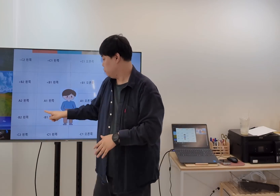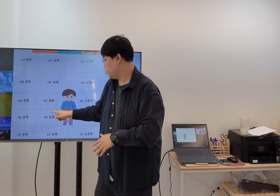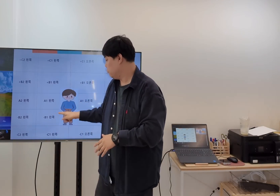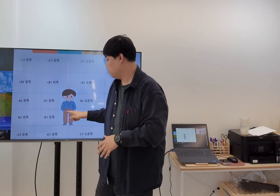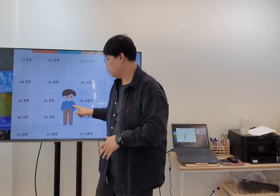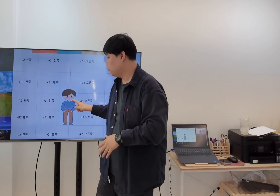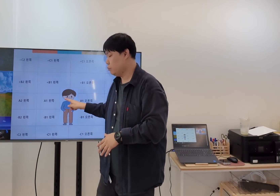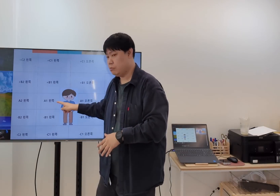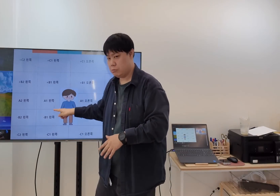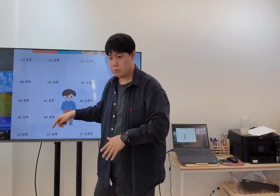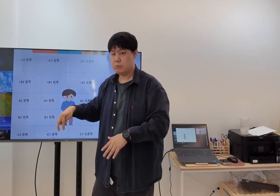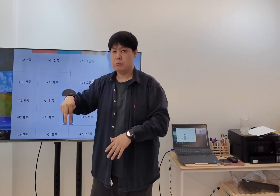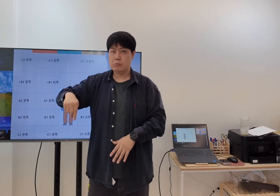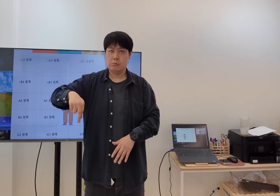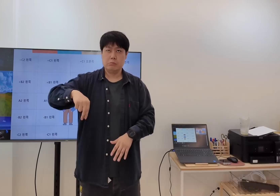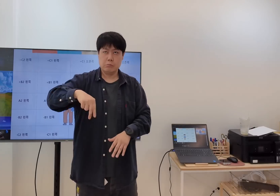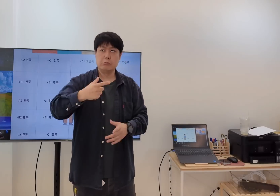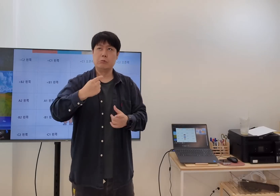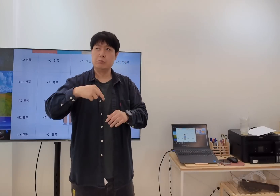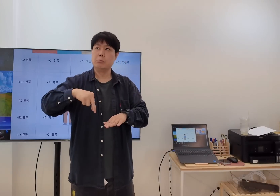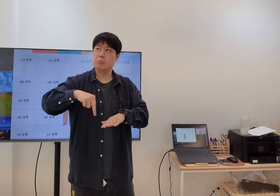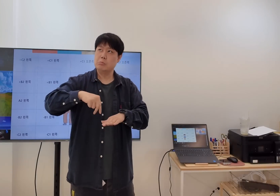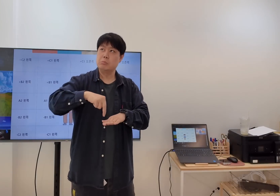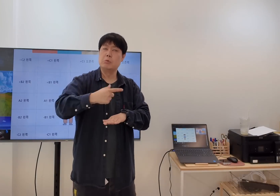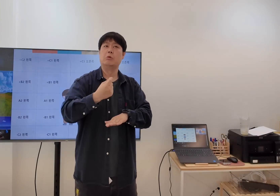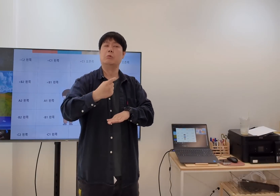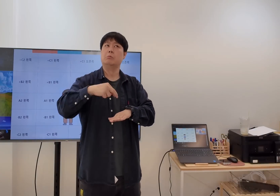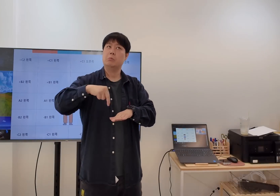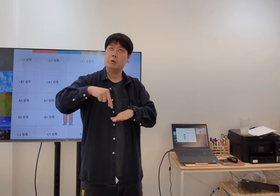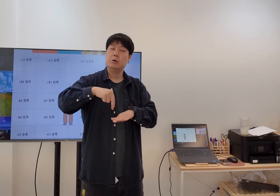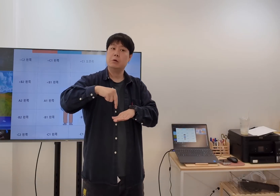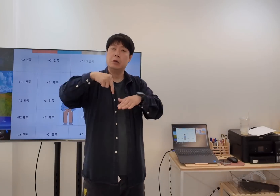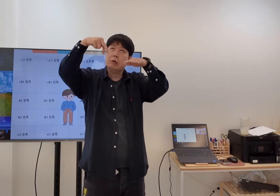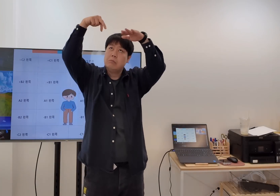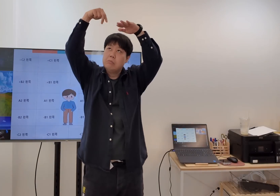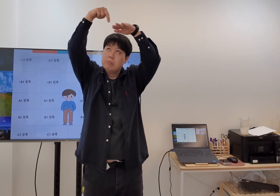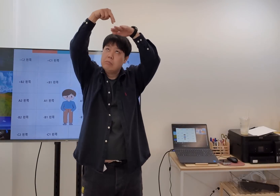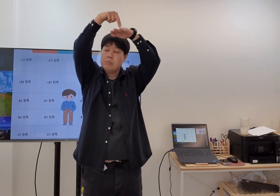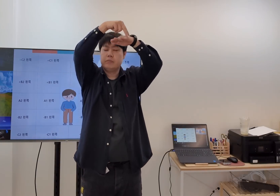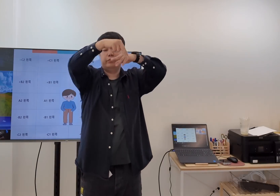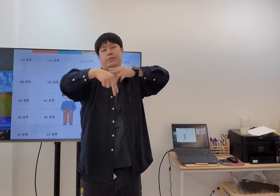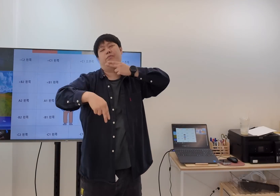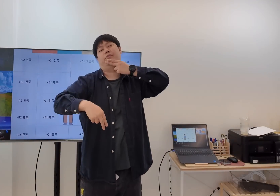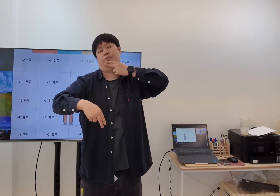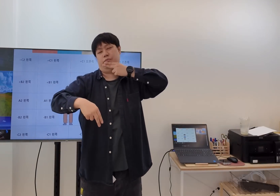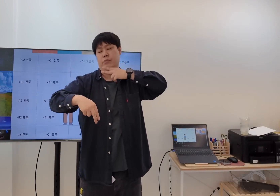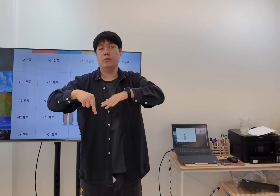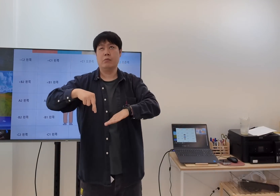Usually they walk on the ground. Zombies shouldn't be walking in the sky.